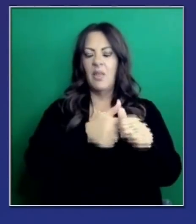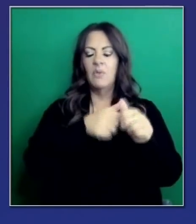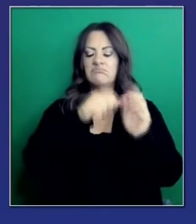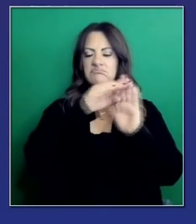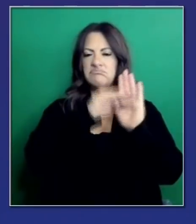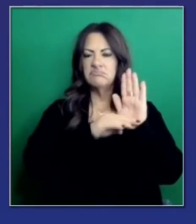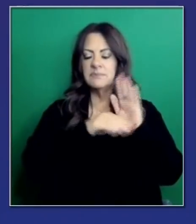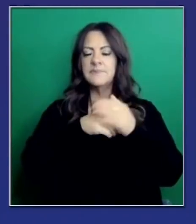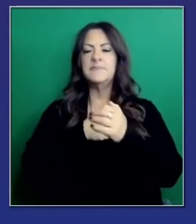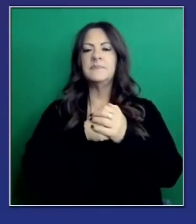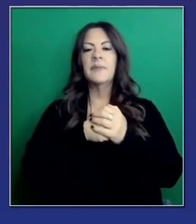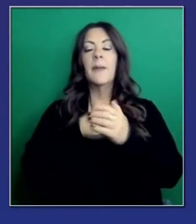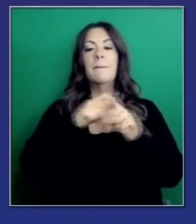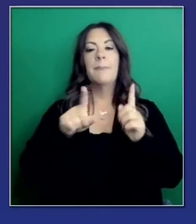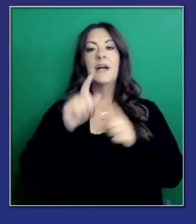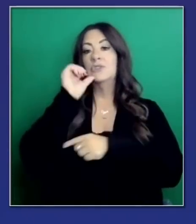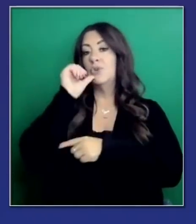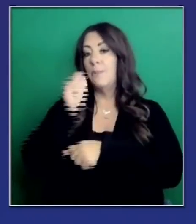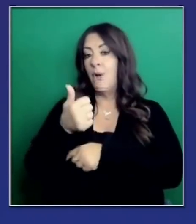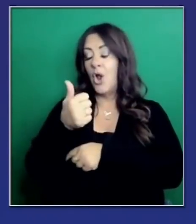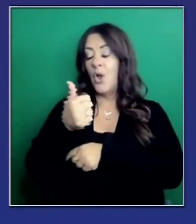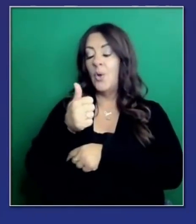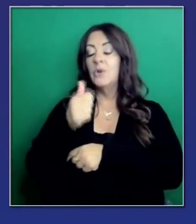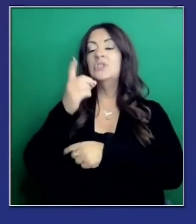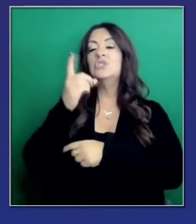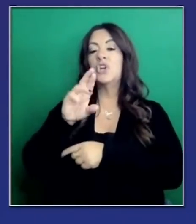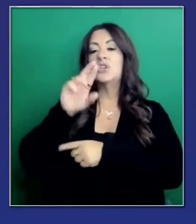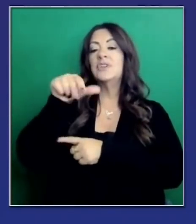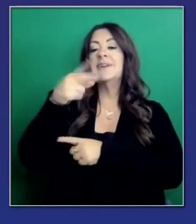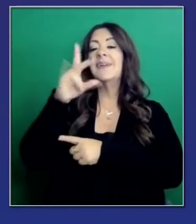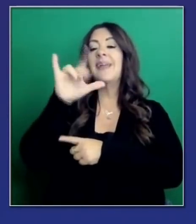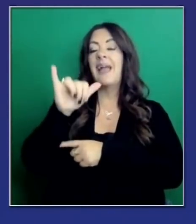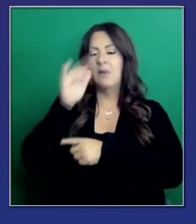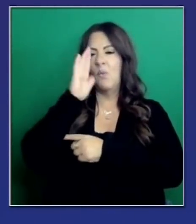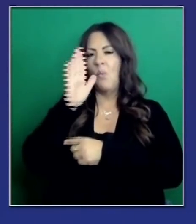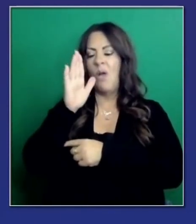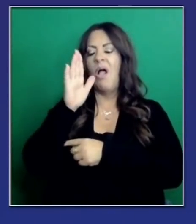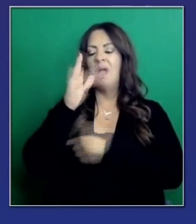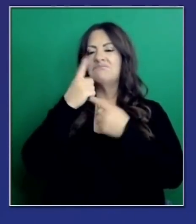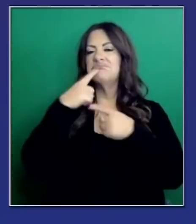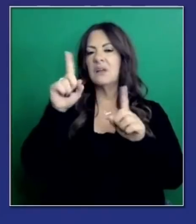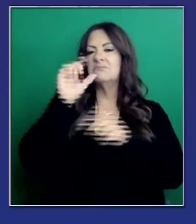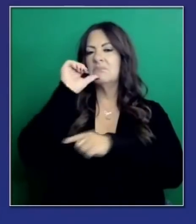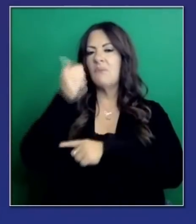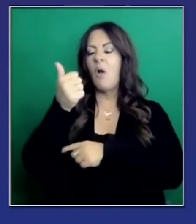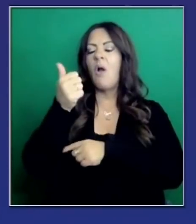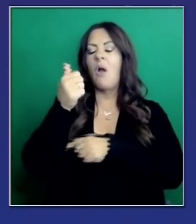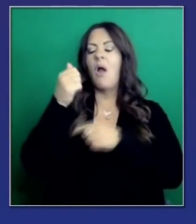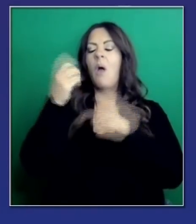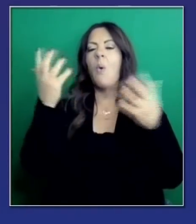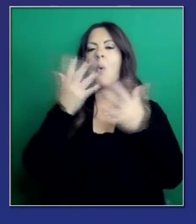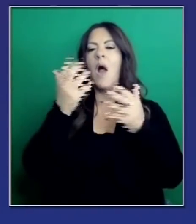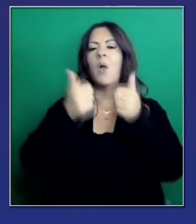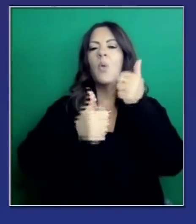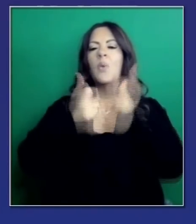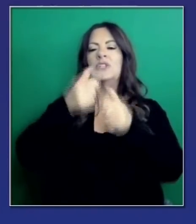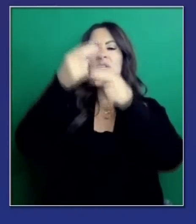RESTRICTIVE TIER BEING THE YELLOW TIER. HERE IS OUR CURRENT TIER STATUS. BY THE WAY, TOMORROW, THIS